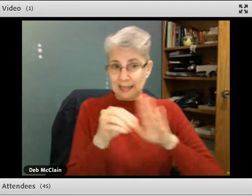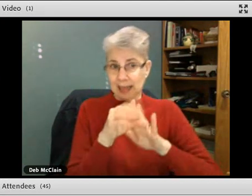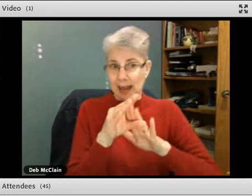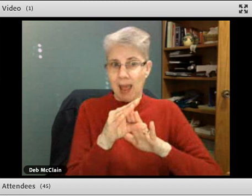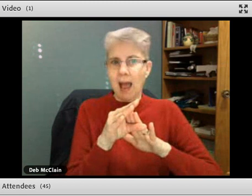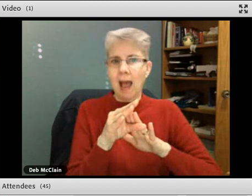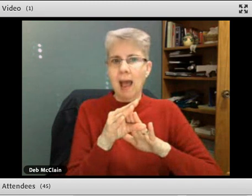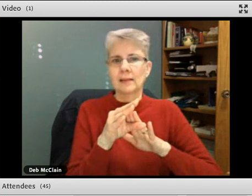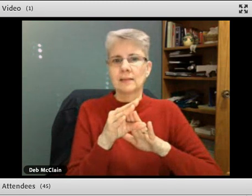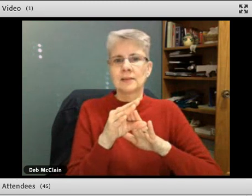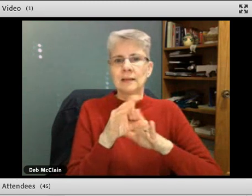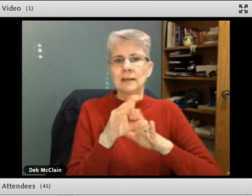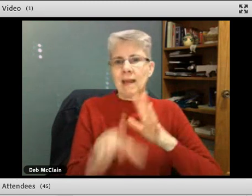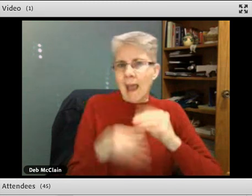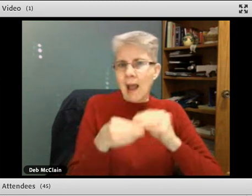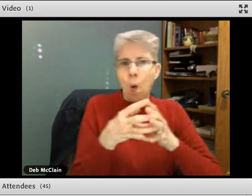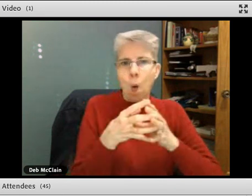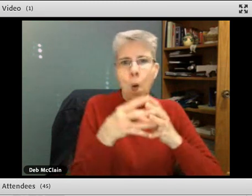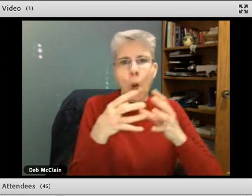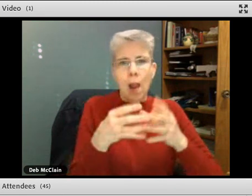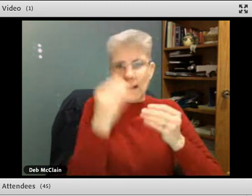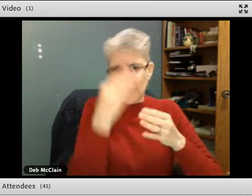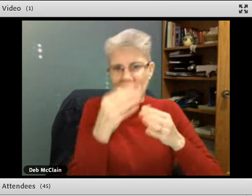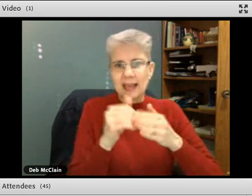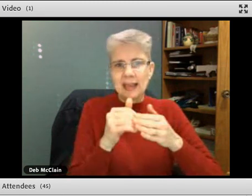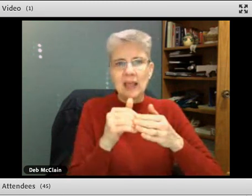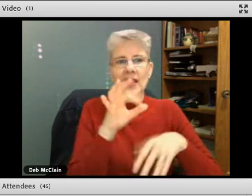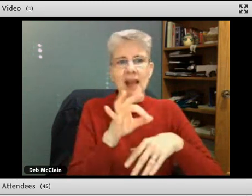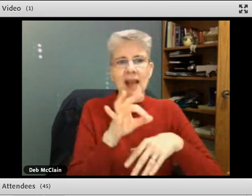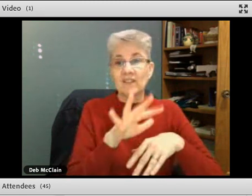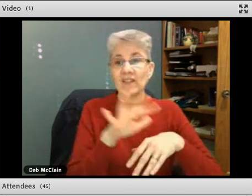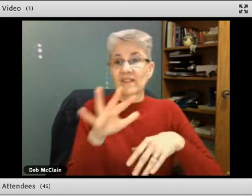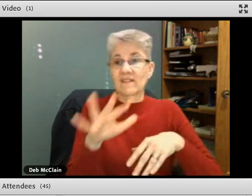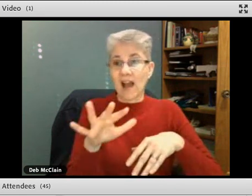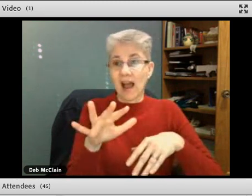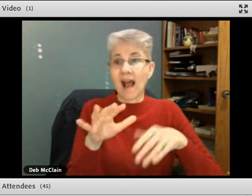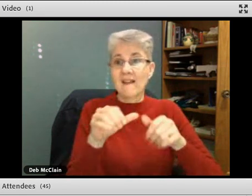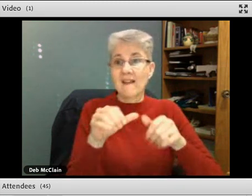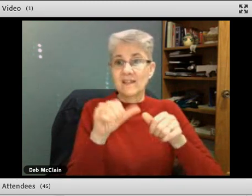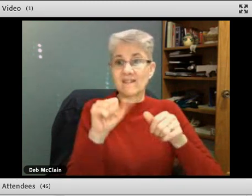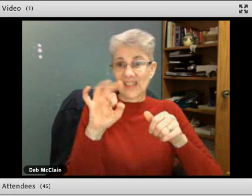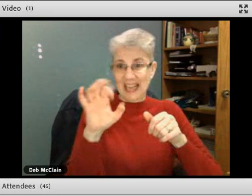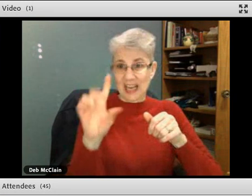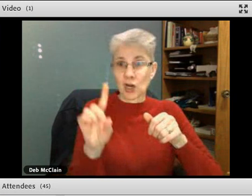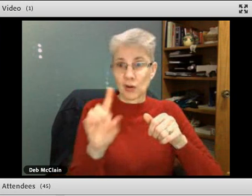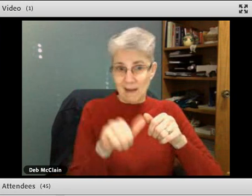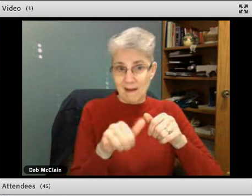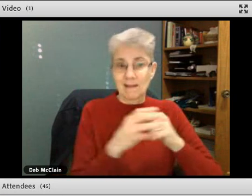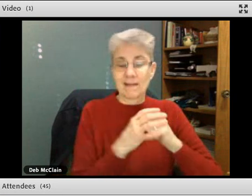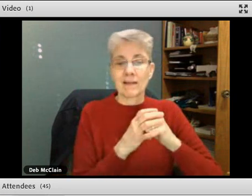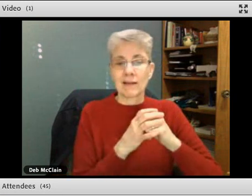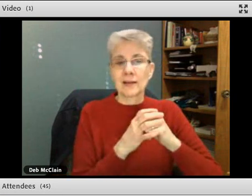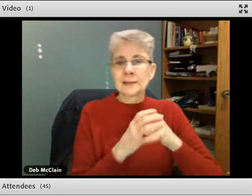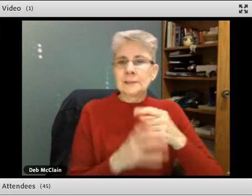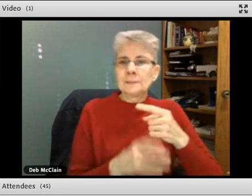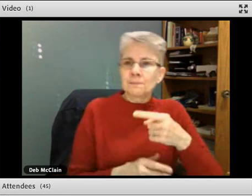into the 955 field, or the 9-5-5 field, mostly having to do with what copies they have